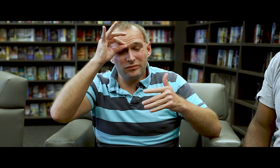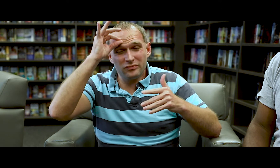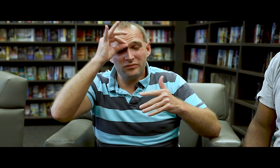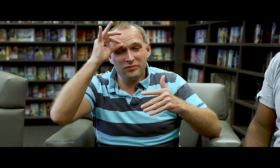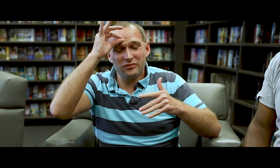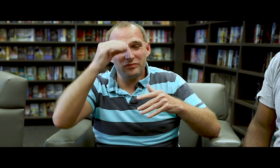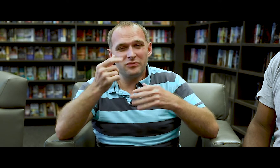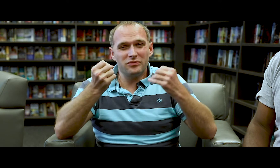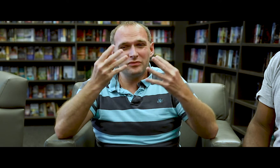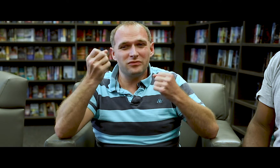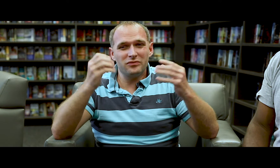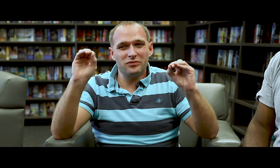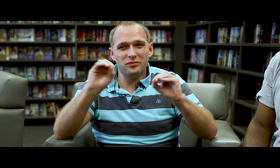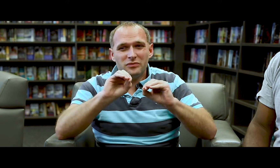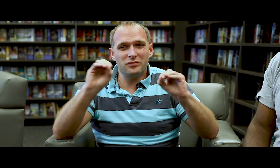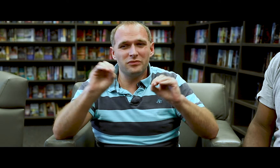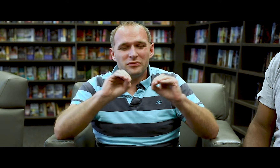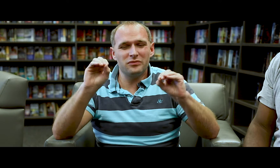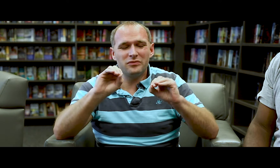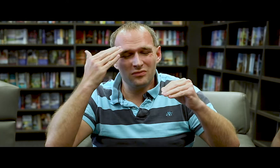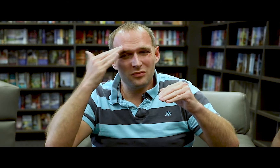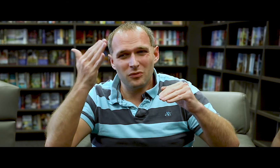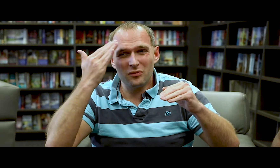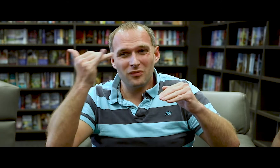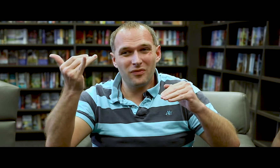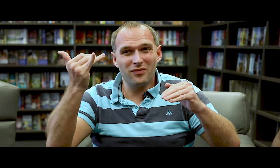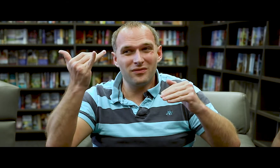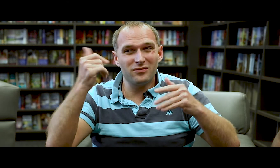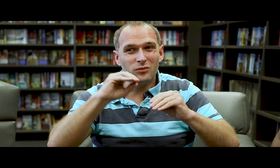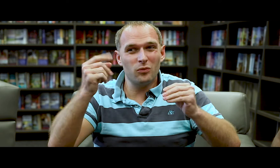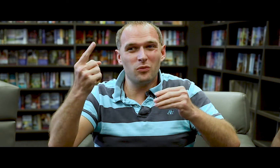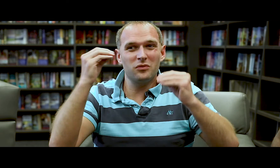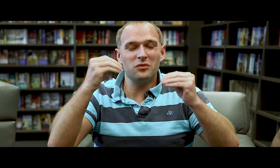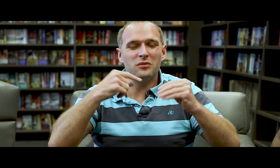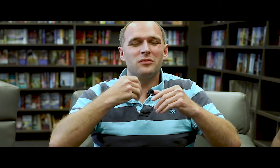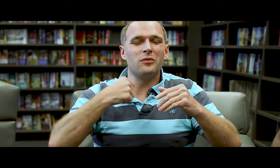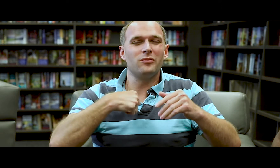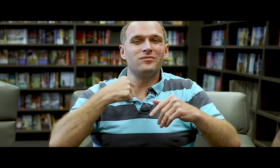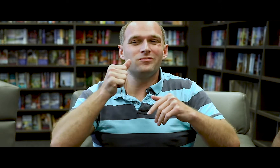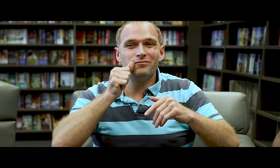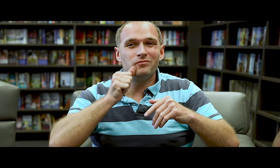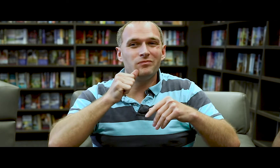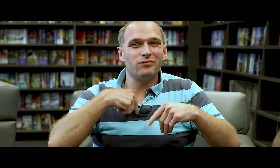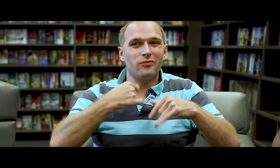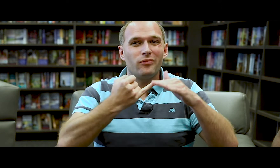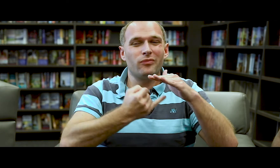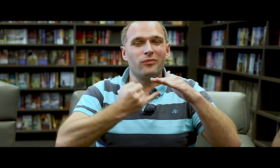I grew up not knowing sign language at all, nor do I have an idea why anybody didn't teach me. So, I had to deal with isolation